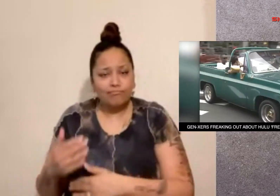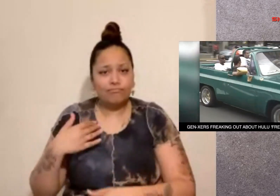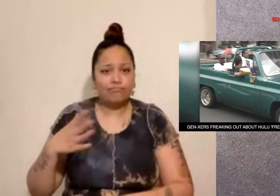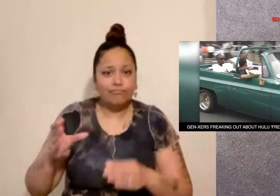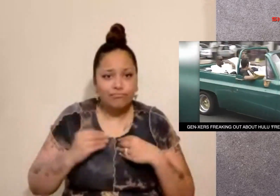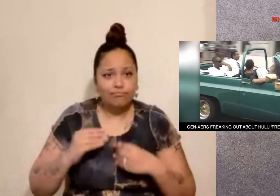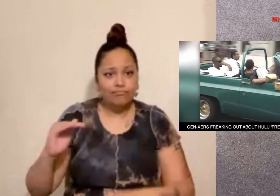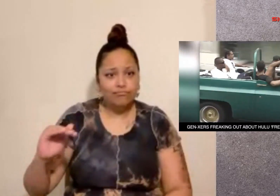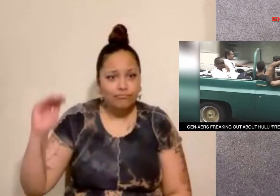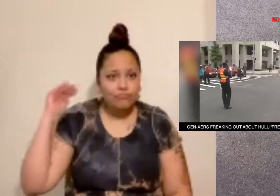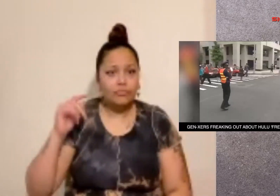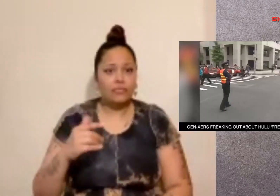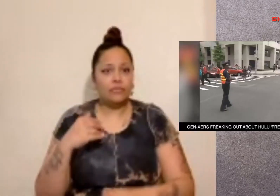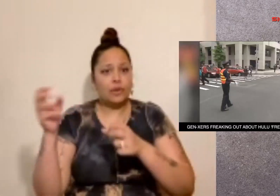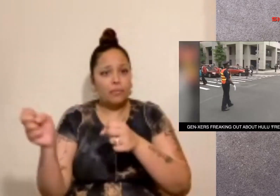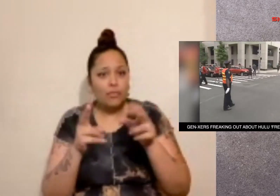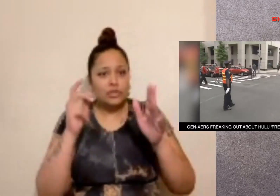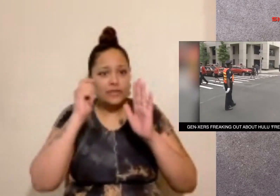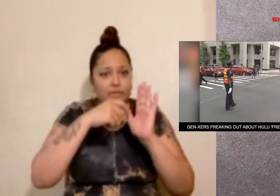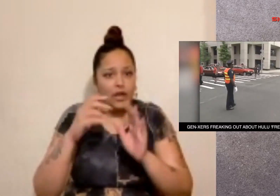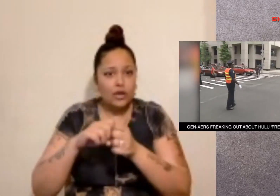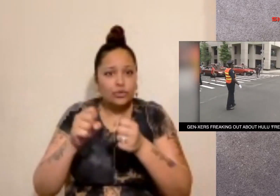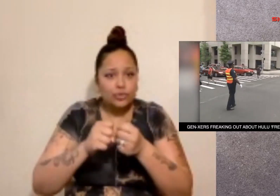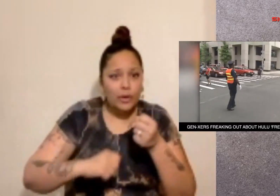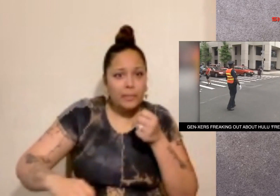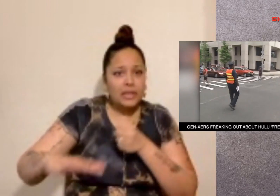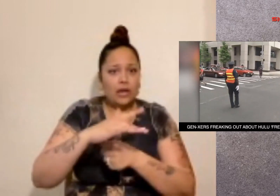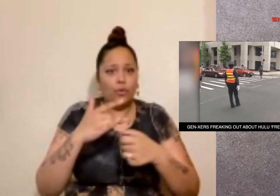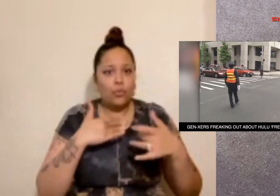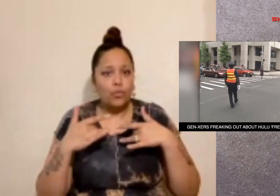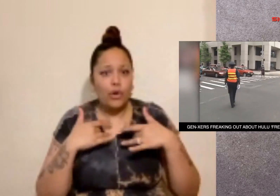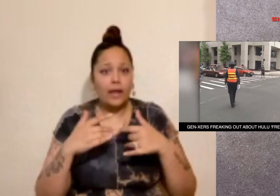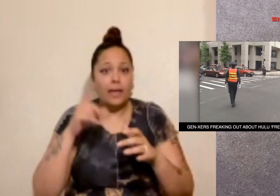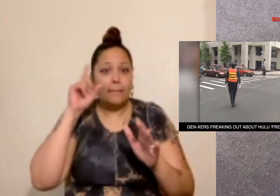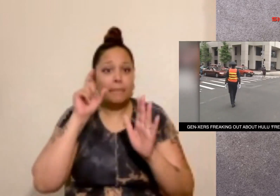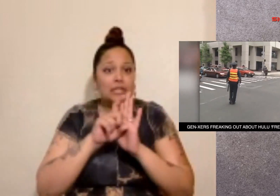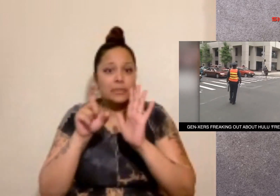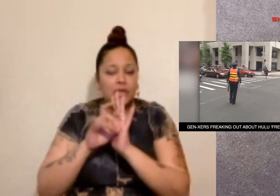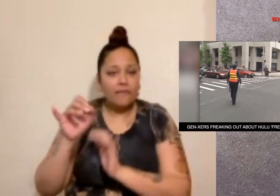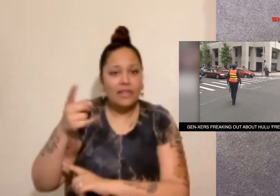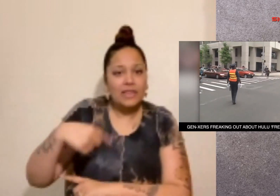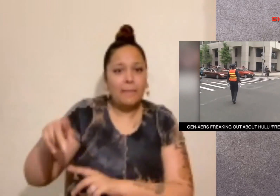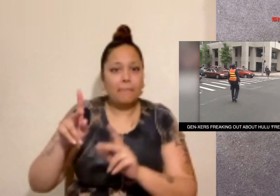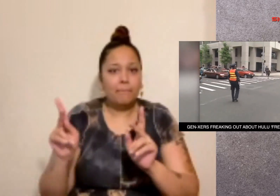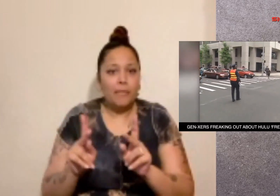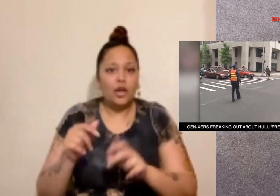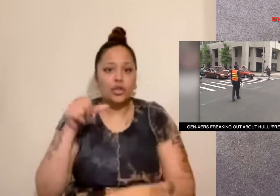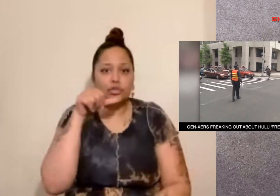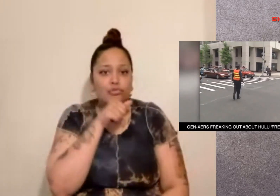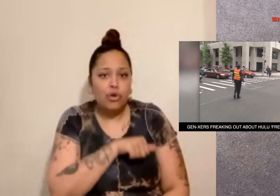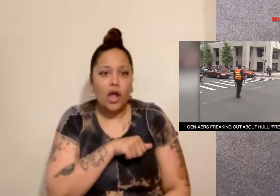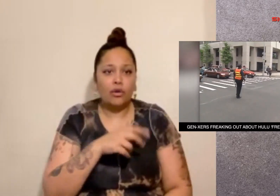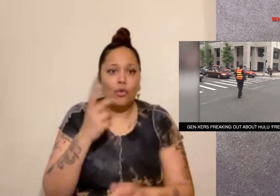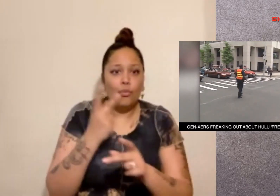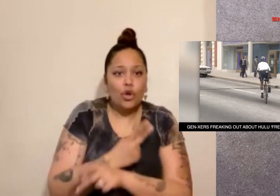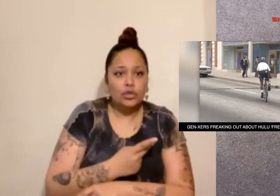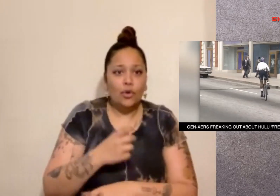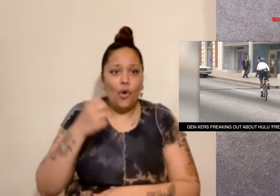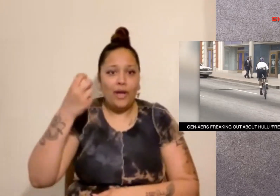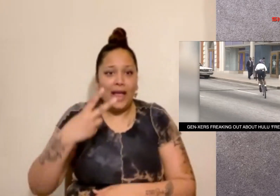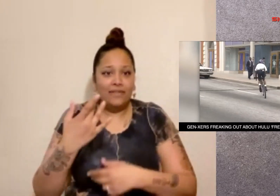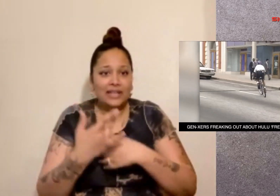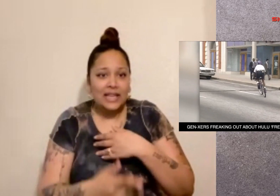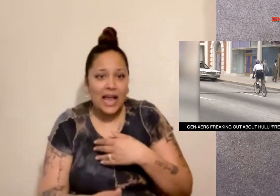on social media worried that images of them partying drunk or worse half naked will show